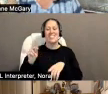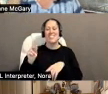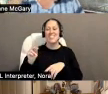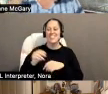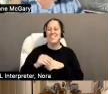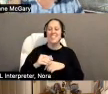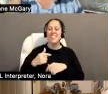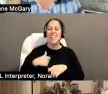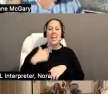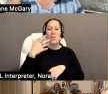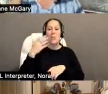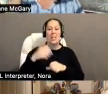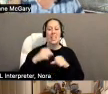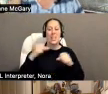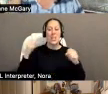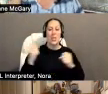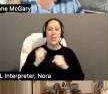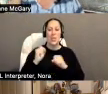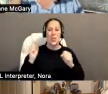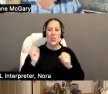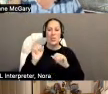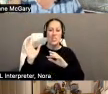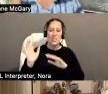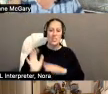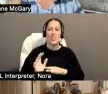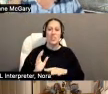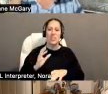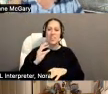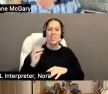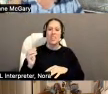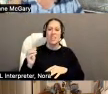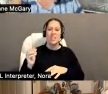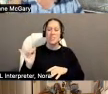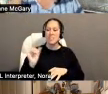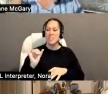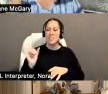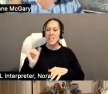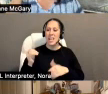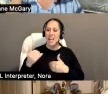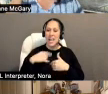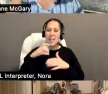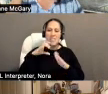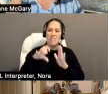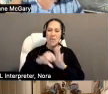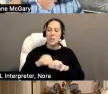I went out into the cold, um, and was, like, because I had photos of me in this dress,